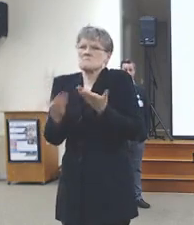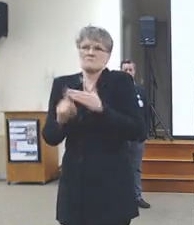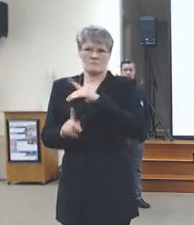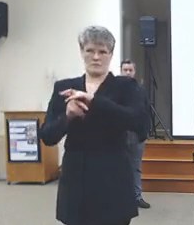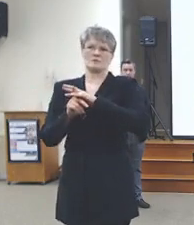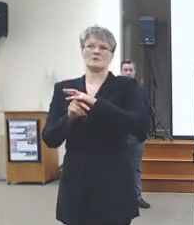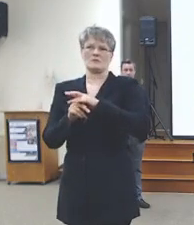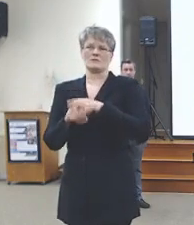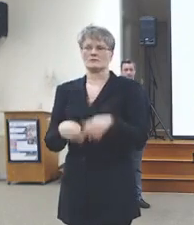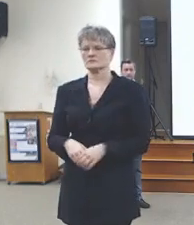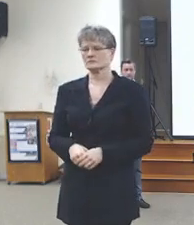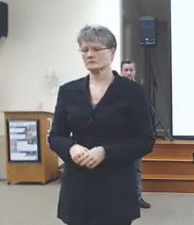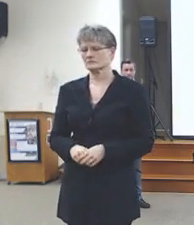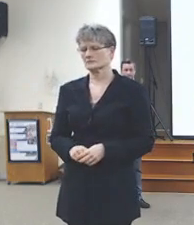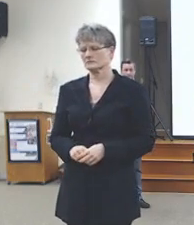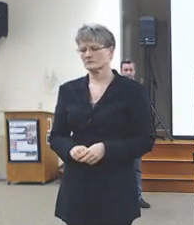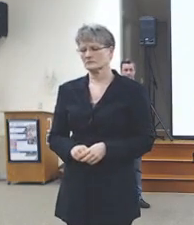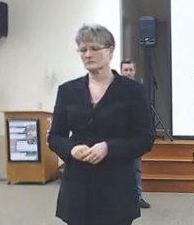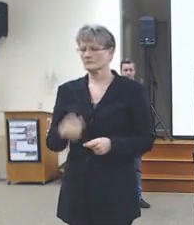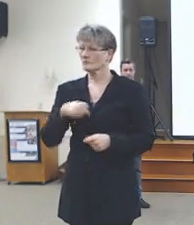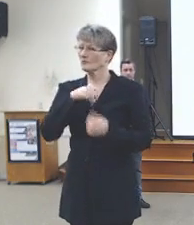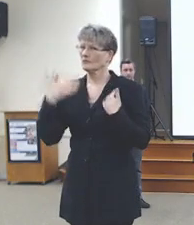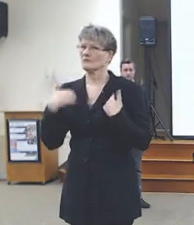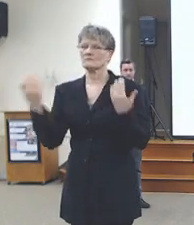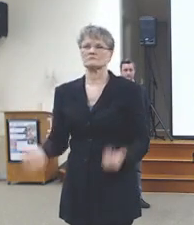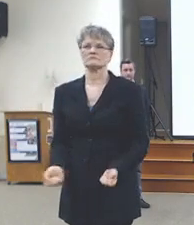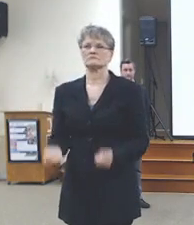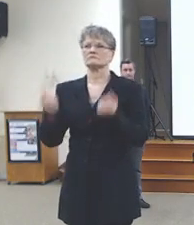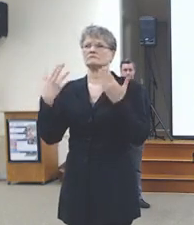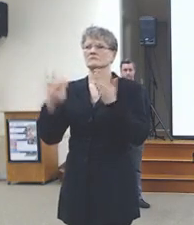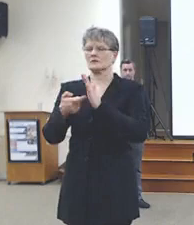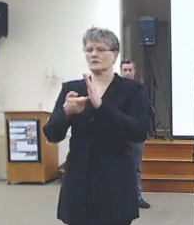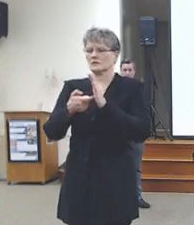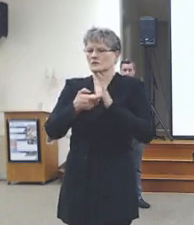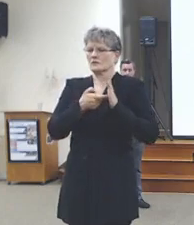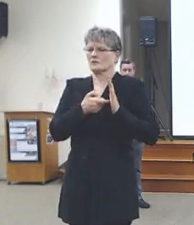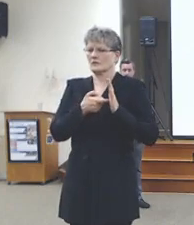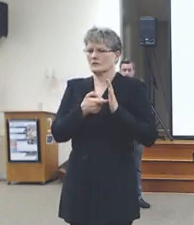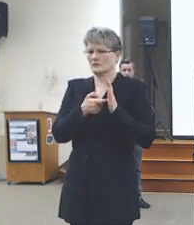nothing. There's a lot of requirements that are put on us by CMS and the state